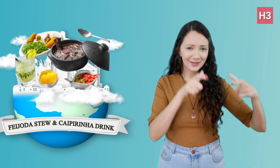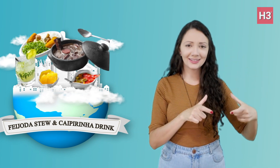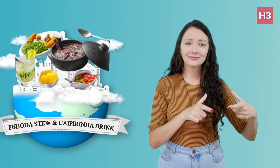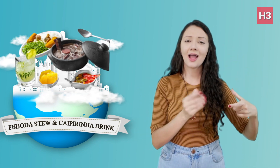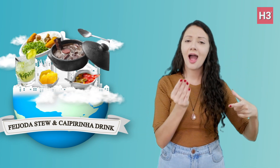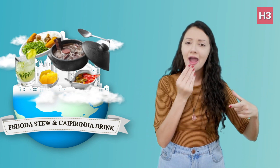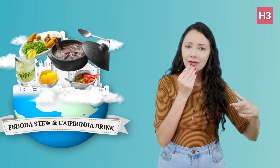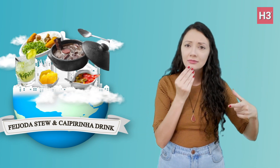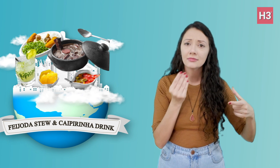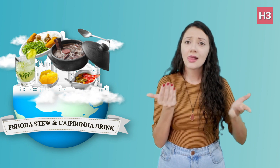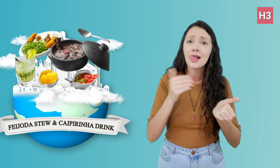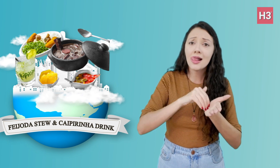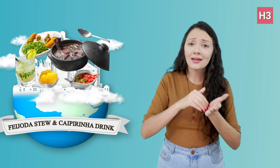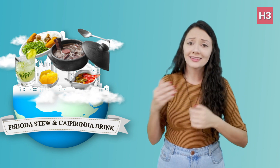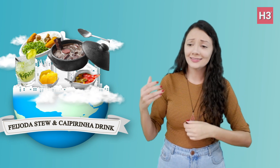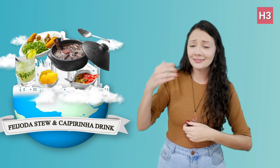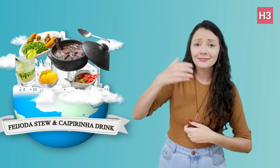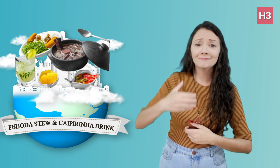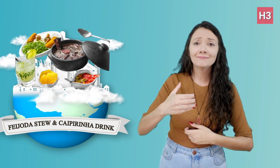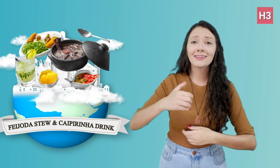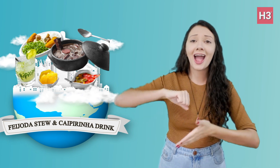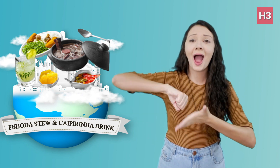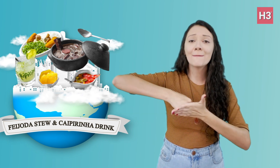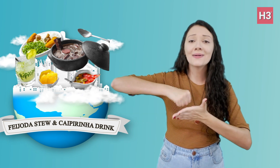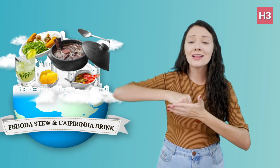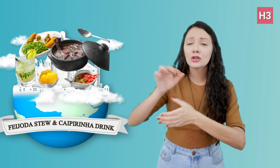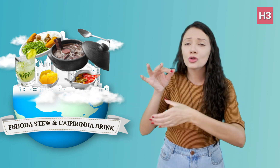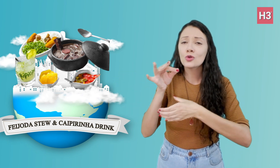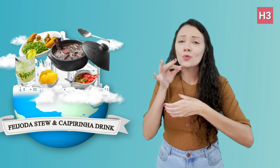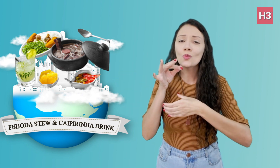to accompany the feijoada is